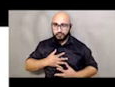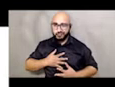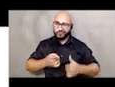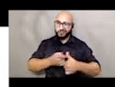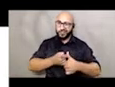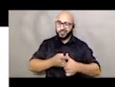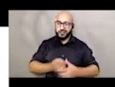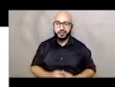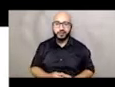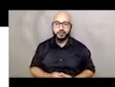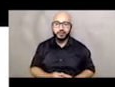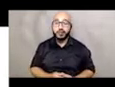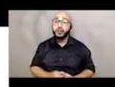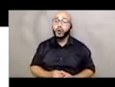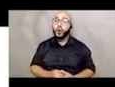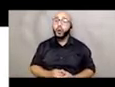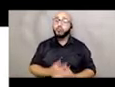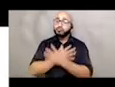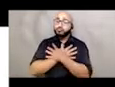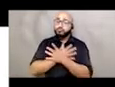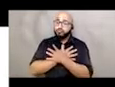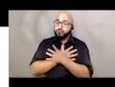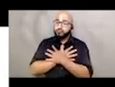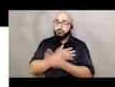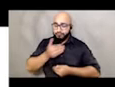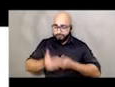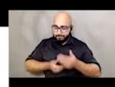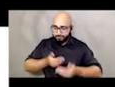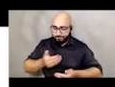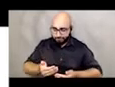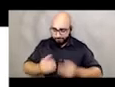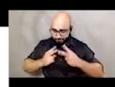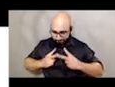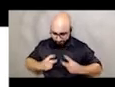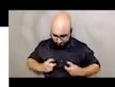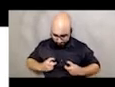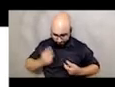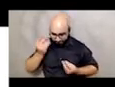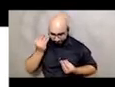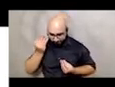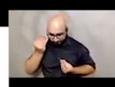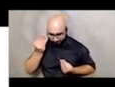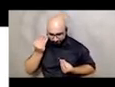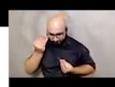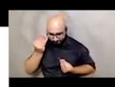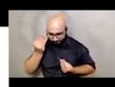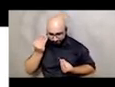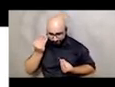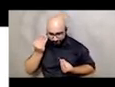Once you're relaxed, I want you to ask yourself. What about your love, what about your job